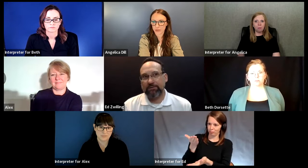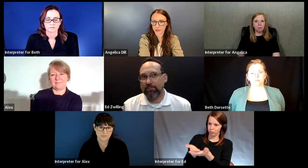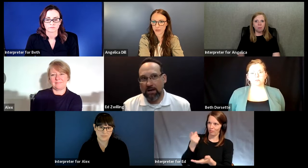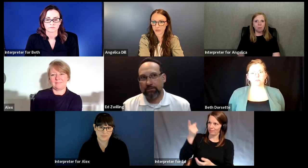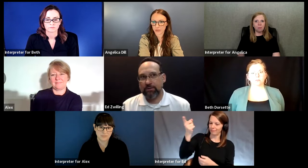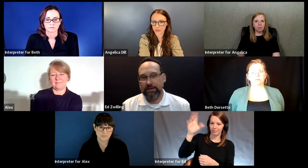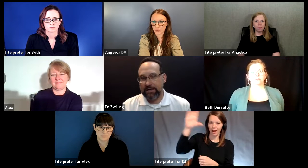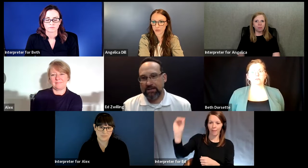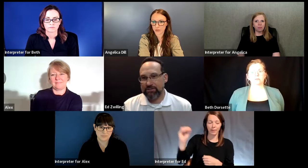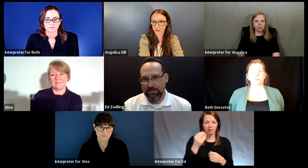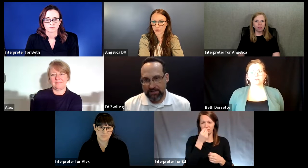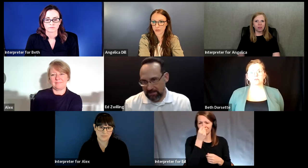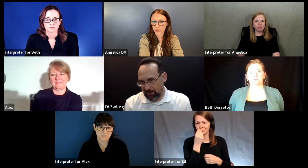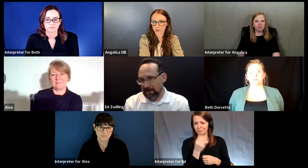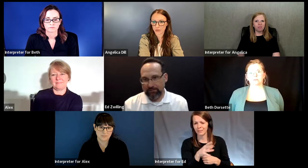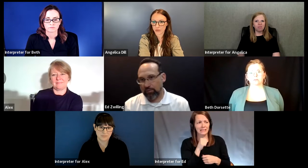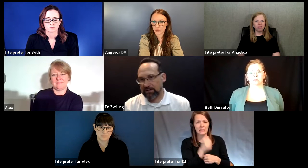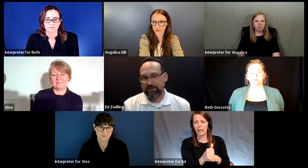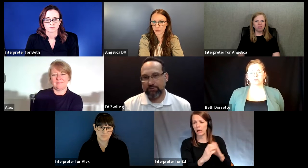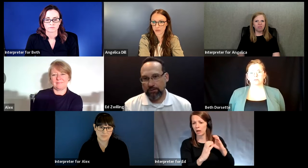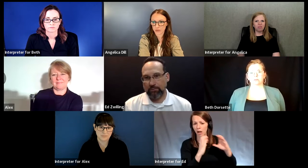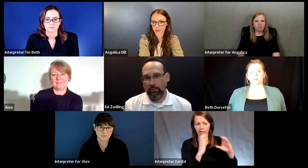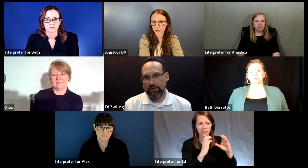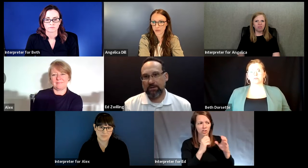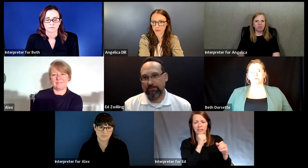even bother to engage in an interactive process with the employee.